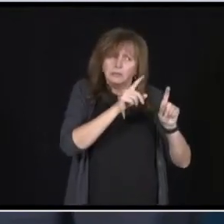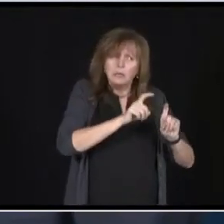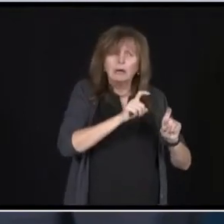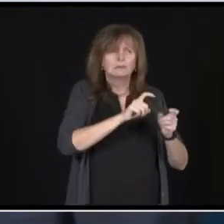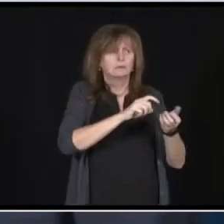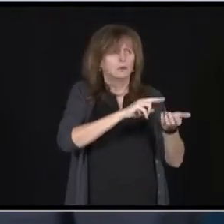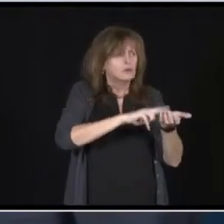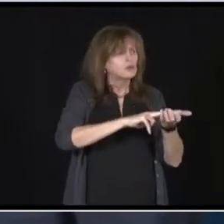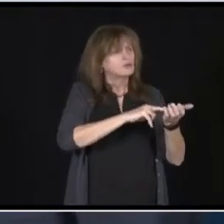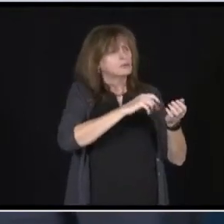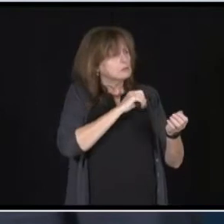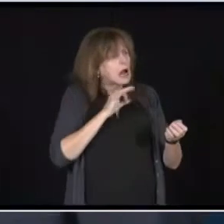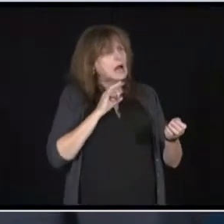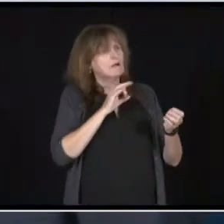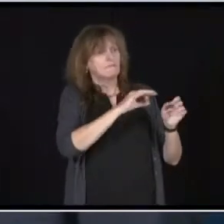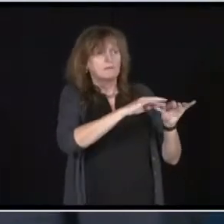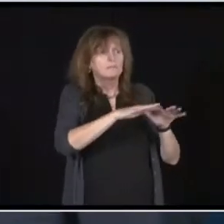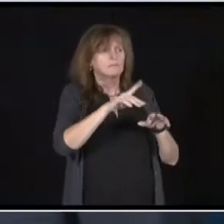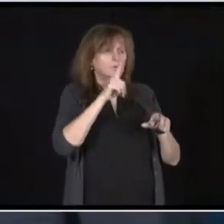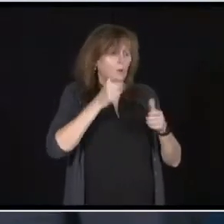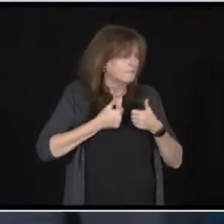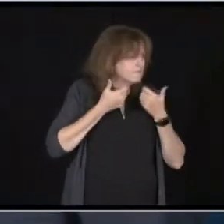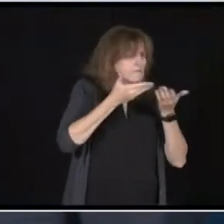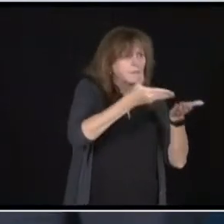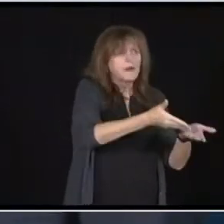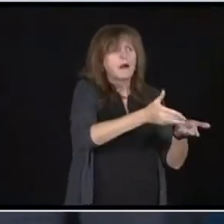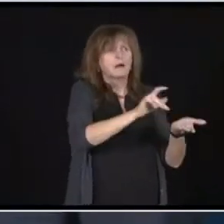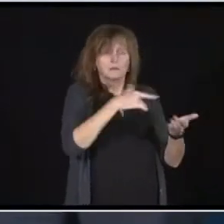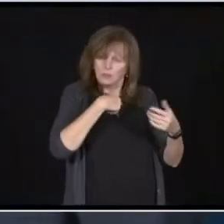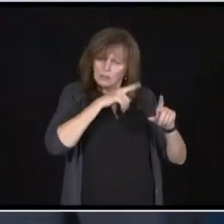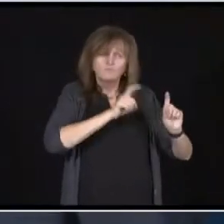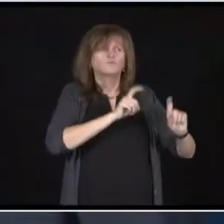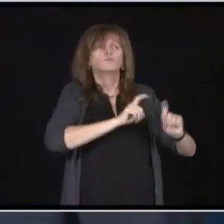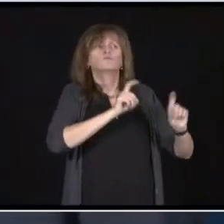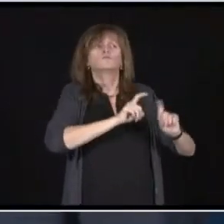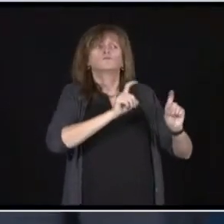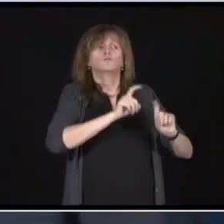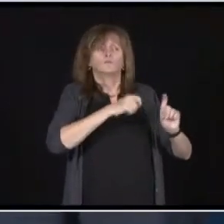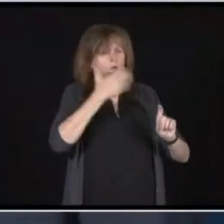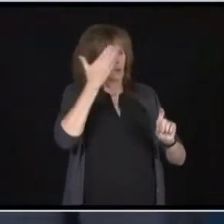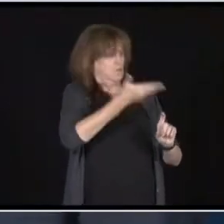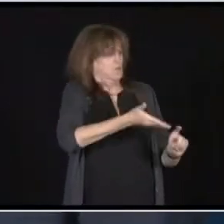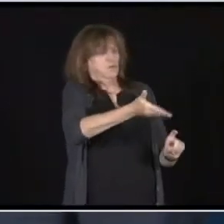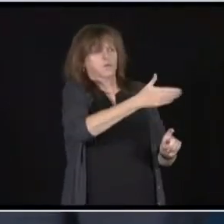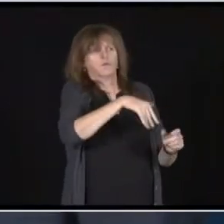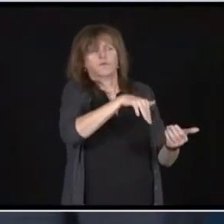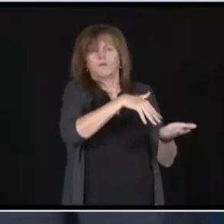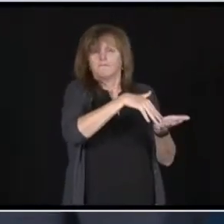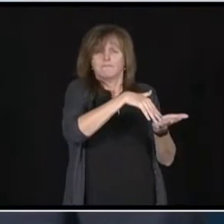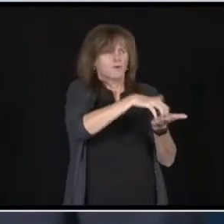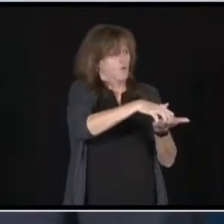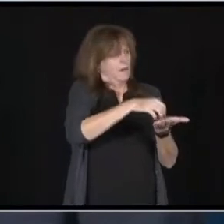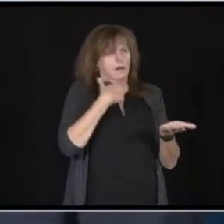but we are being very vigilant and maintaining testing in long-term care homes. Retirement homes and other places of concrete living.